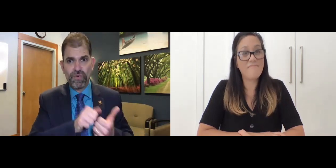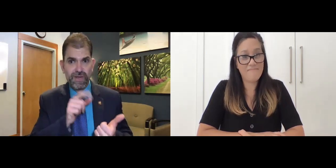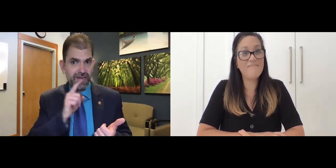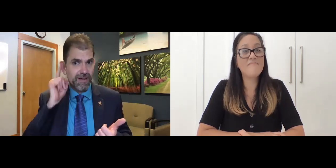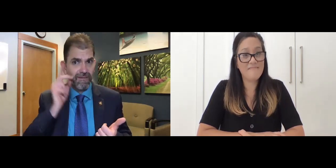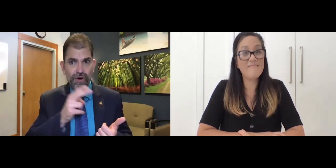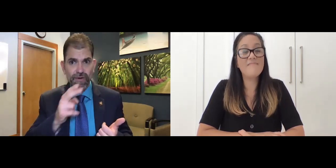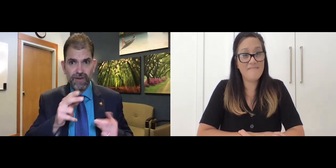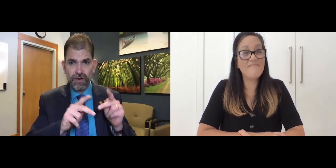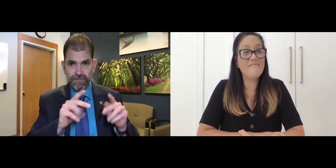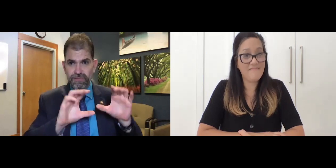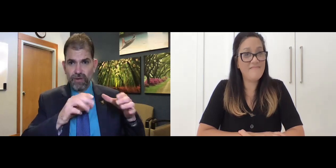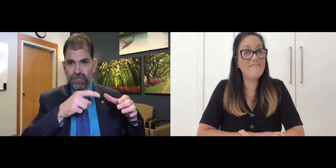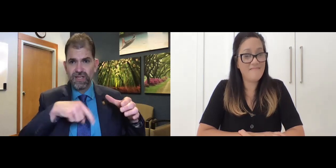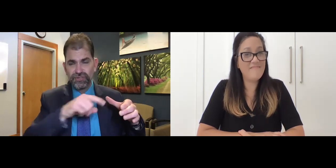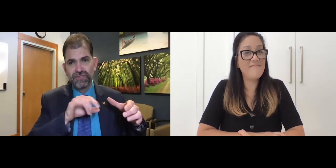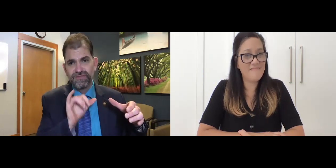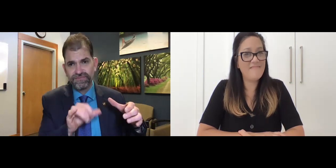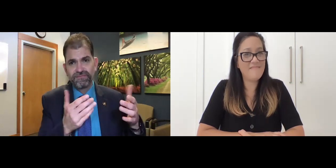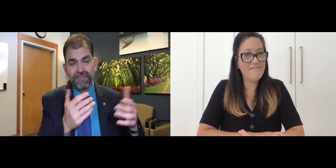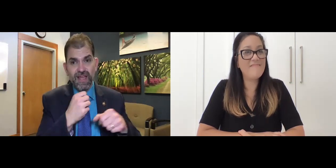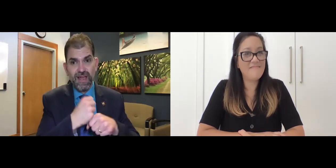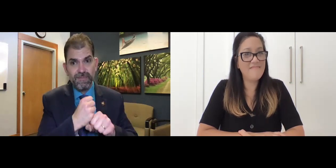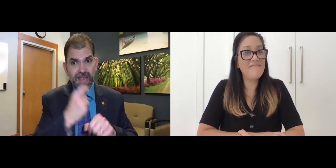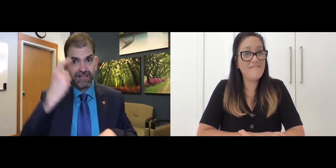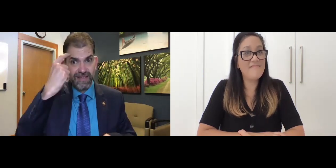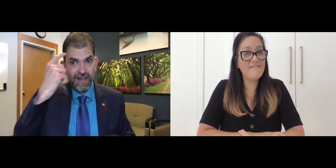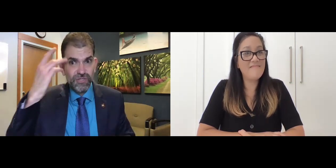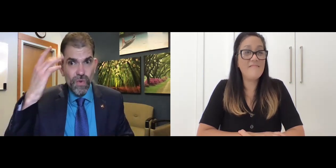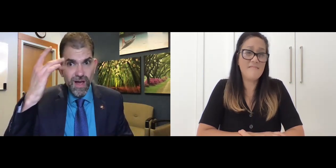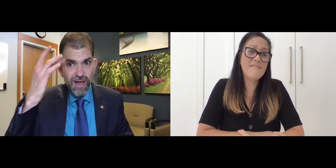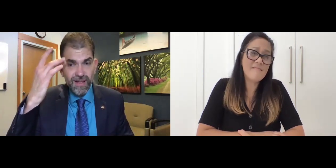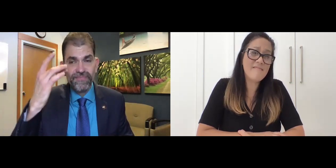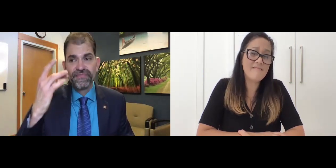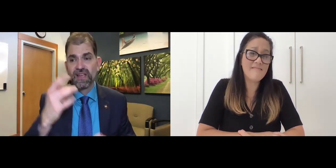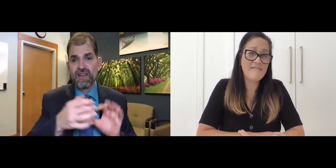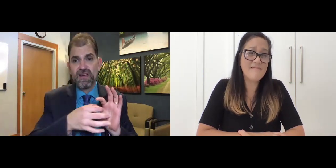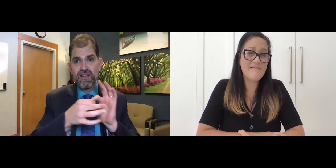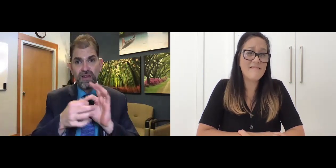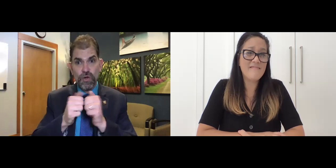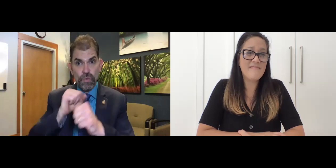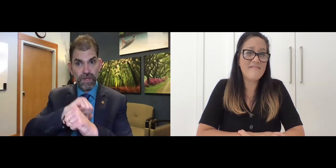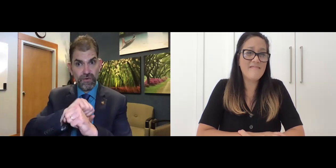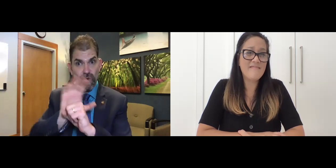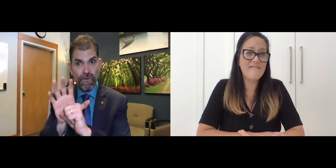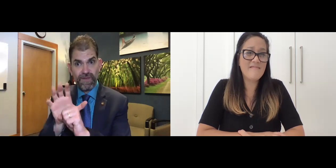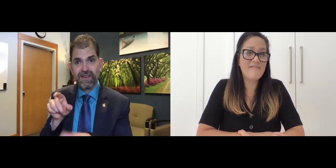anxiety and depression can increase. We do see that among deaf and hard of hearing people